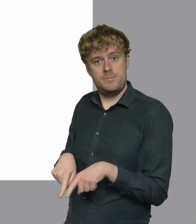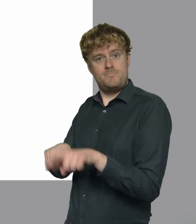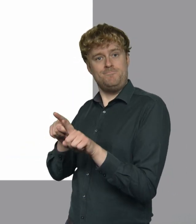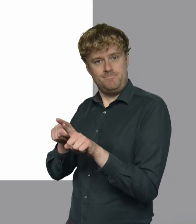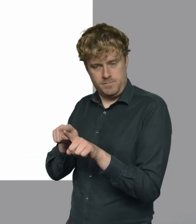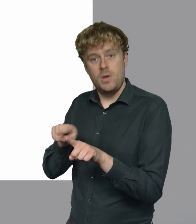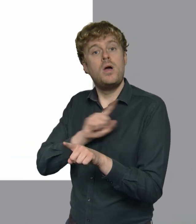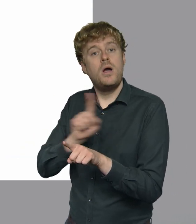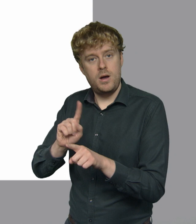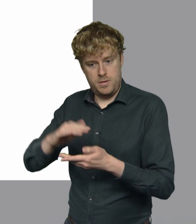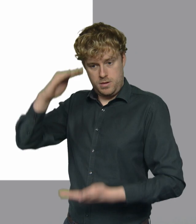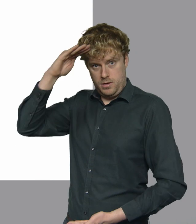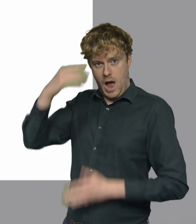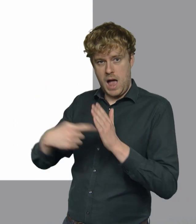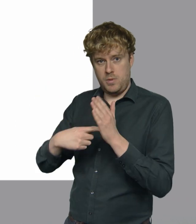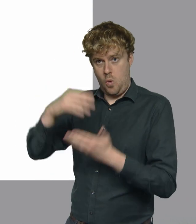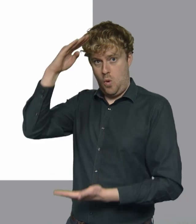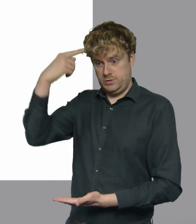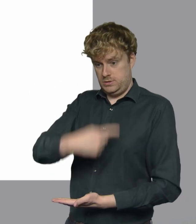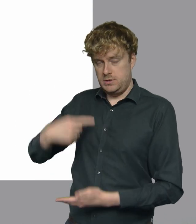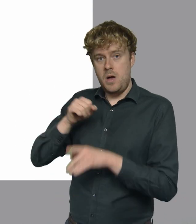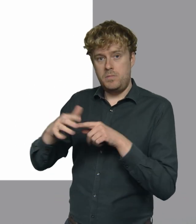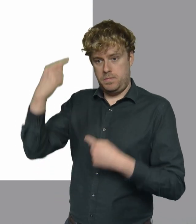This helps to keep the blood flow to the brain and other vital organs.